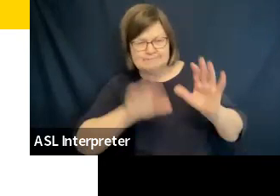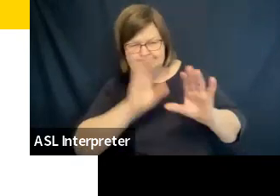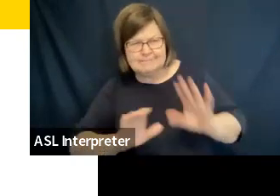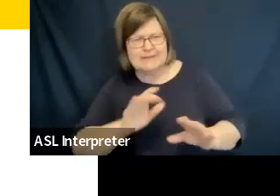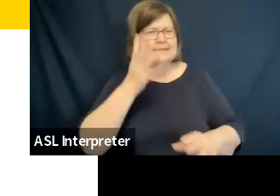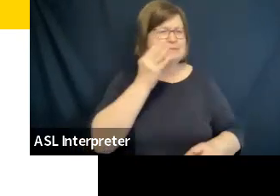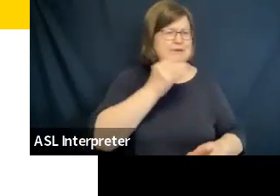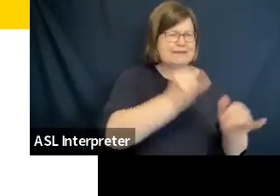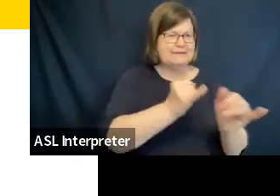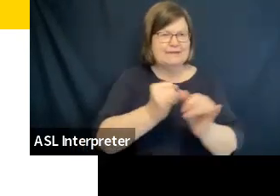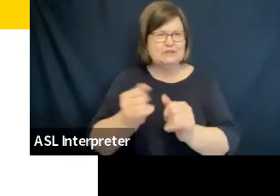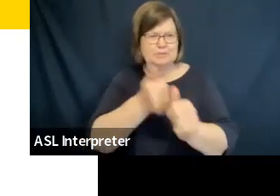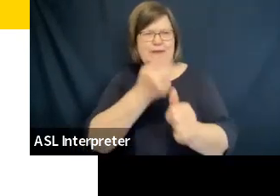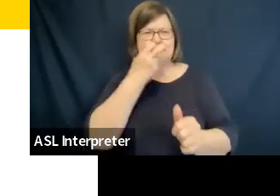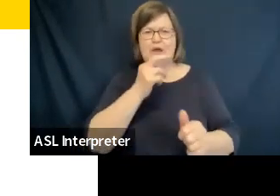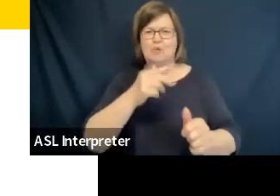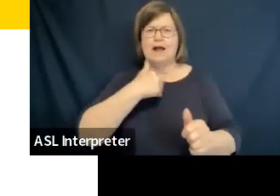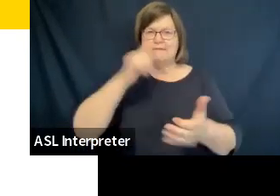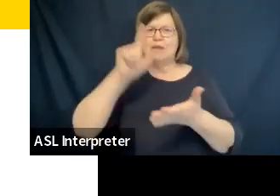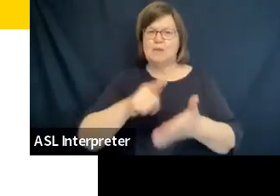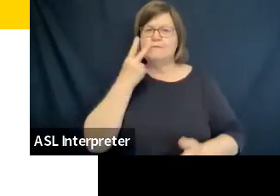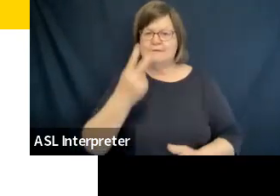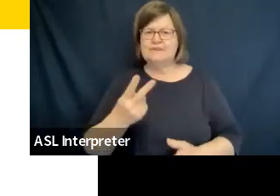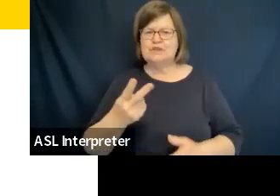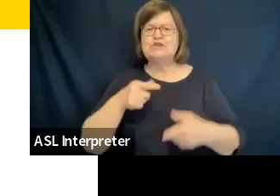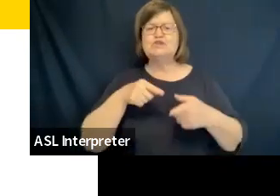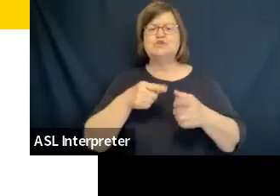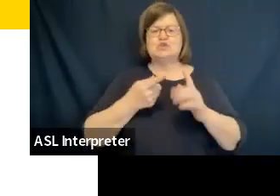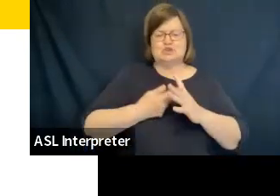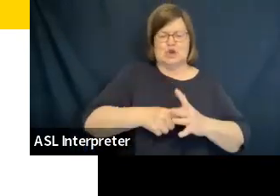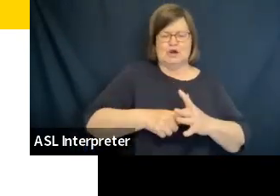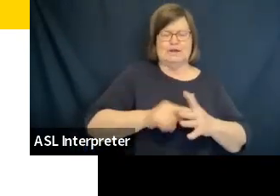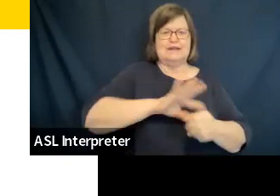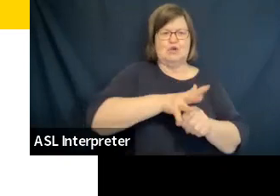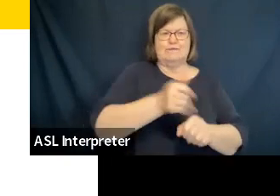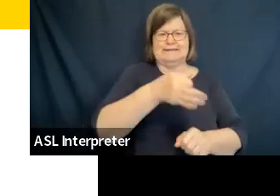individuals who are blind or have low vision during the beginning of the COVID 19 pandemic.